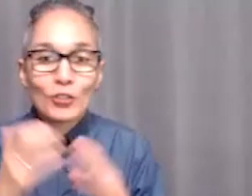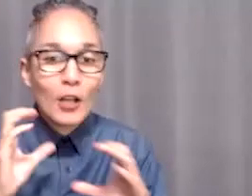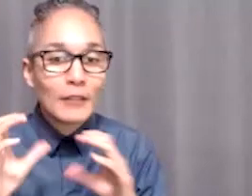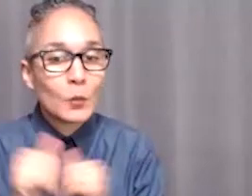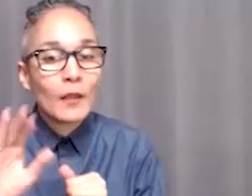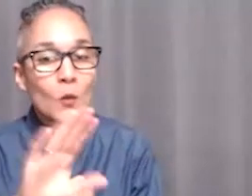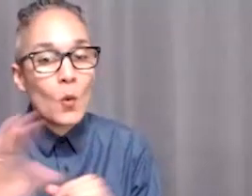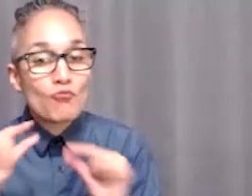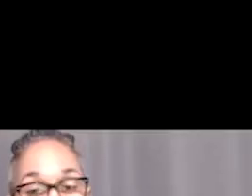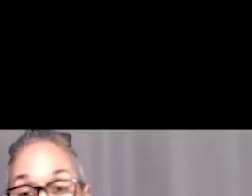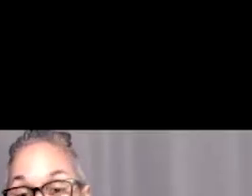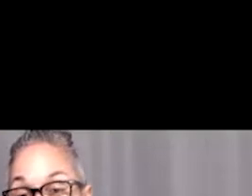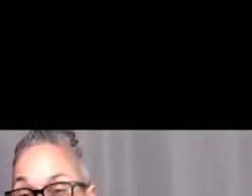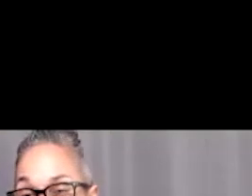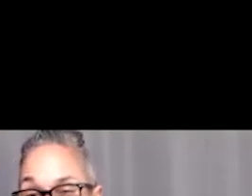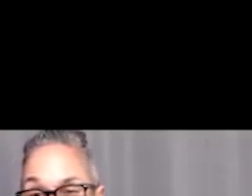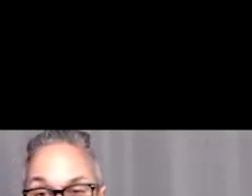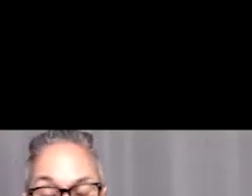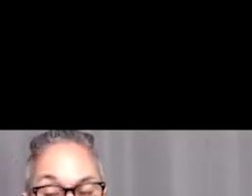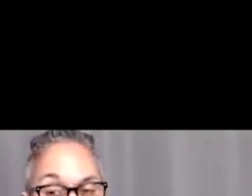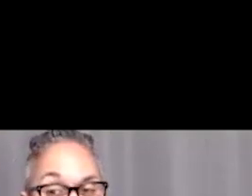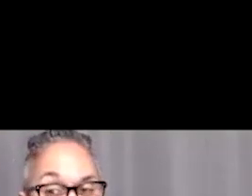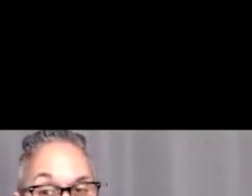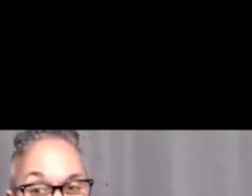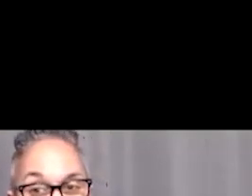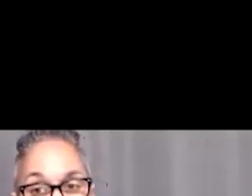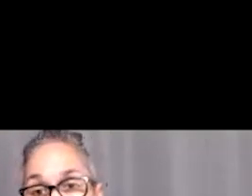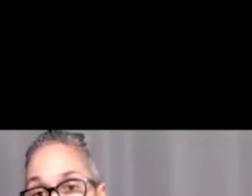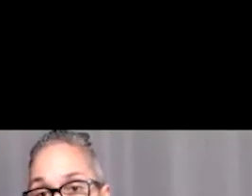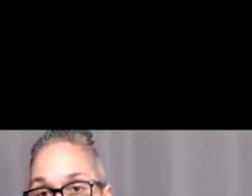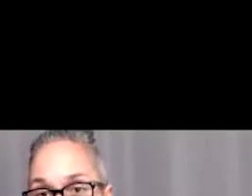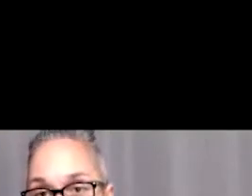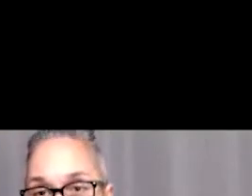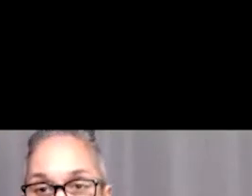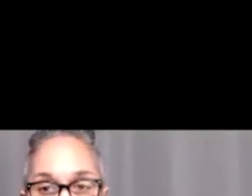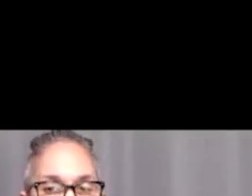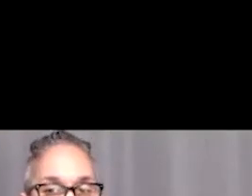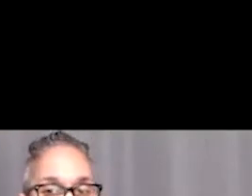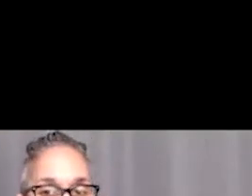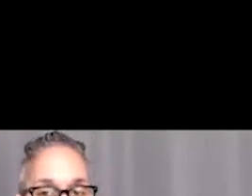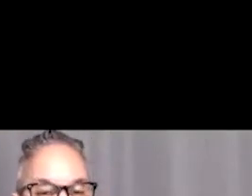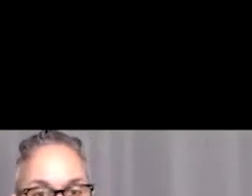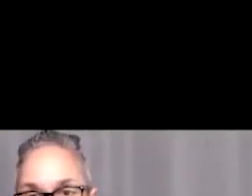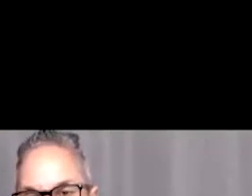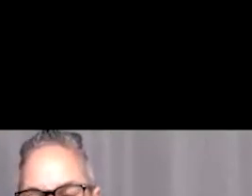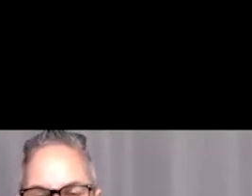Is there anything that you want to mention or you want to ask about right now?